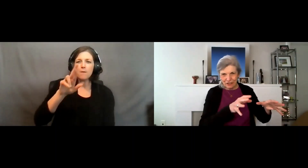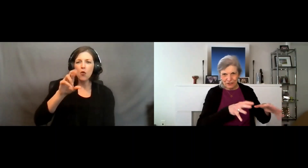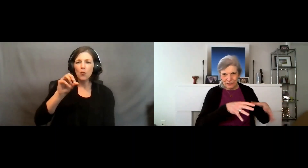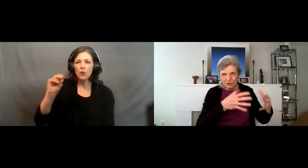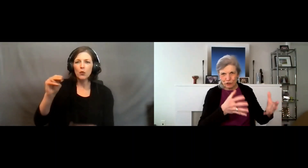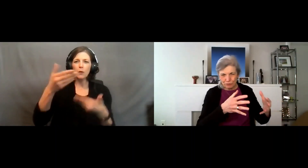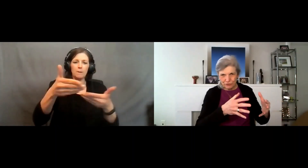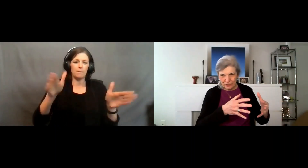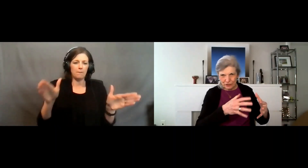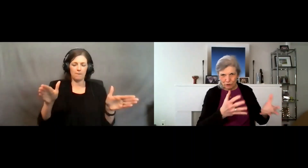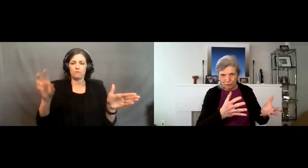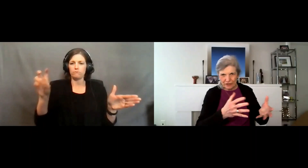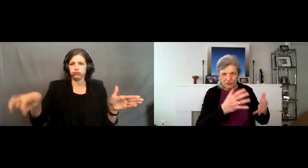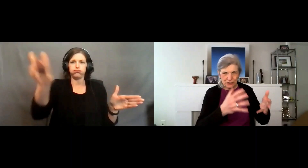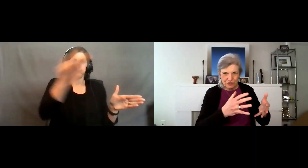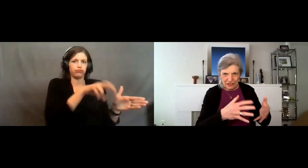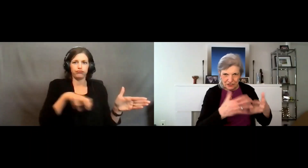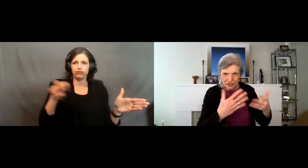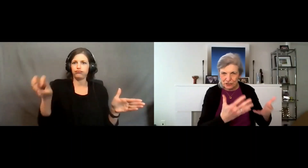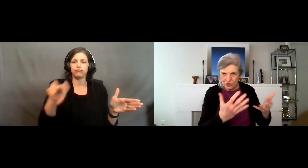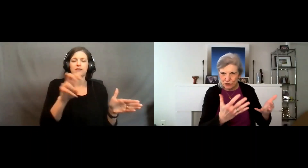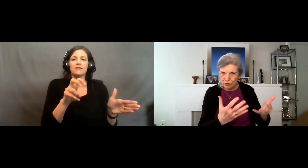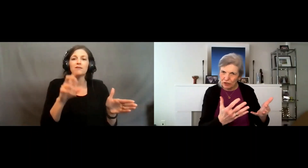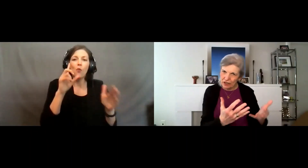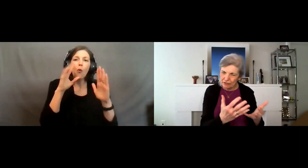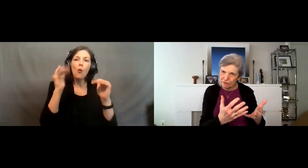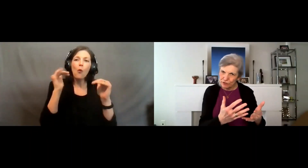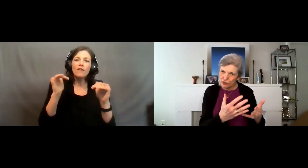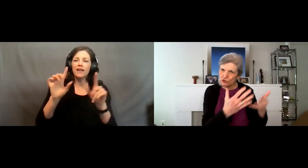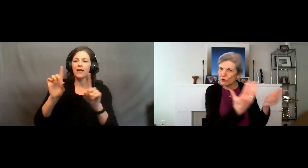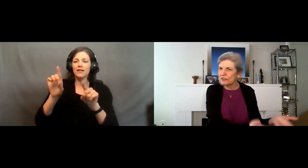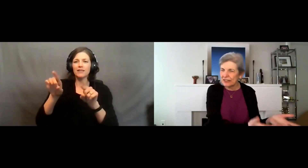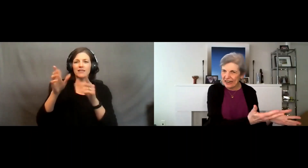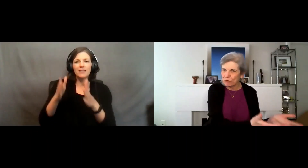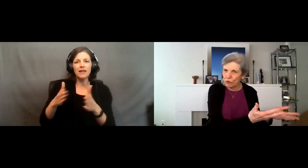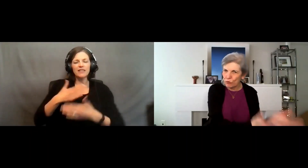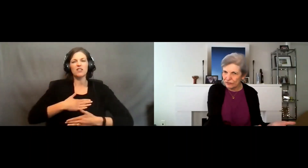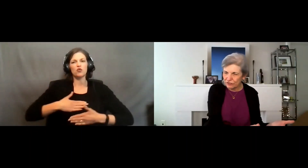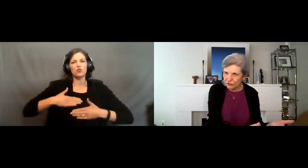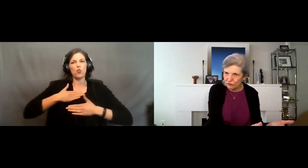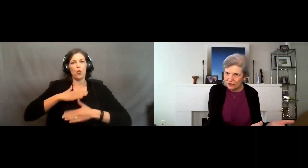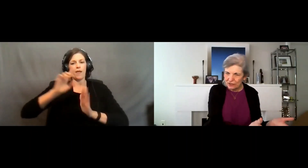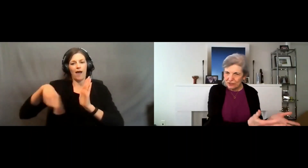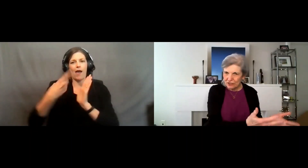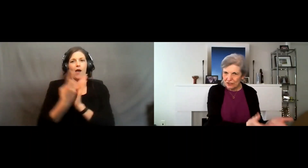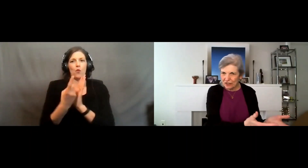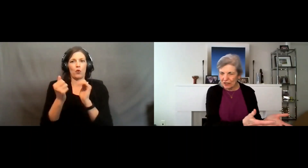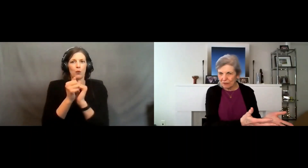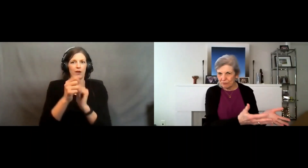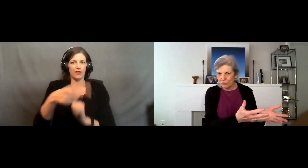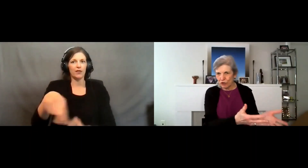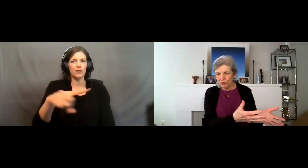that you will bring , that attendees 13:42:31 will enjoy the hour with you knowing